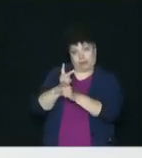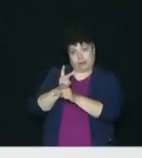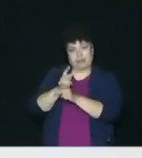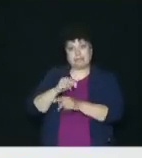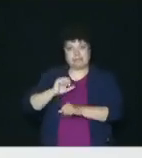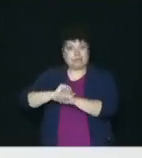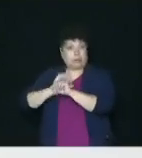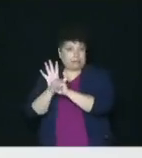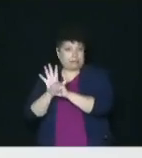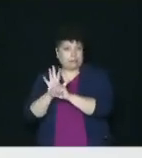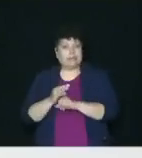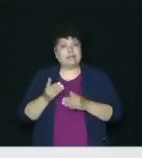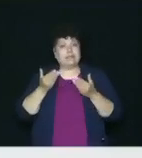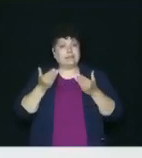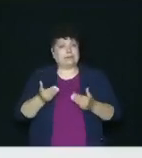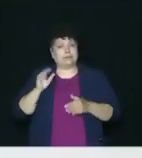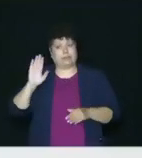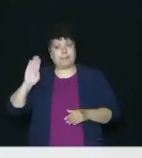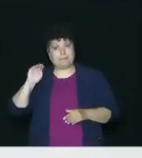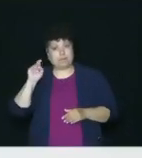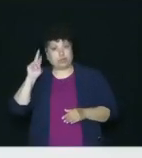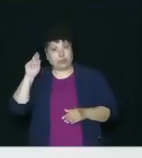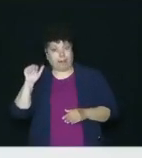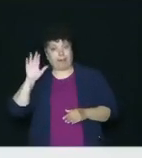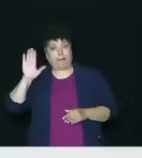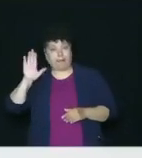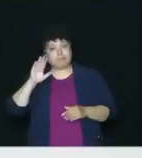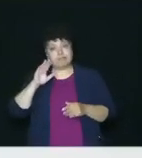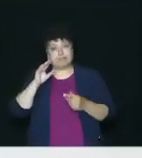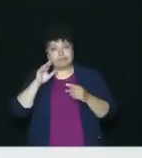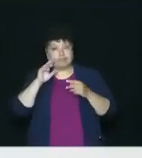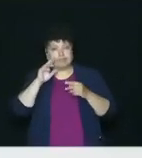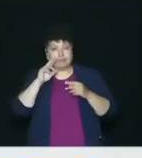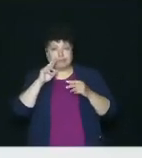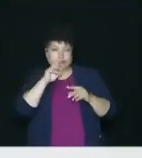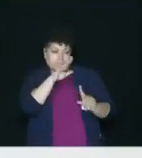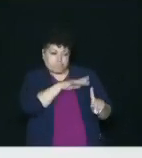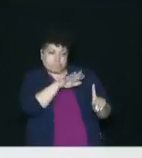ILLNESS.